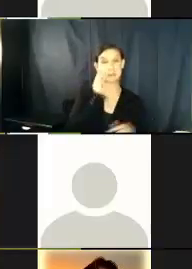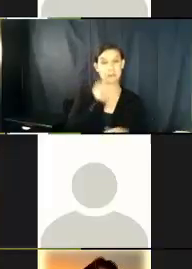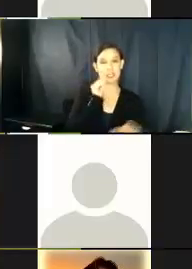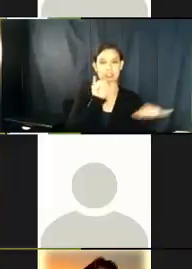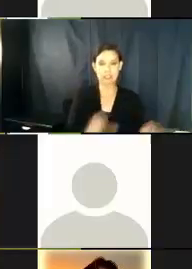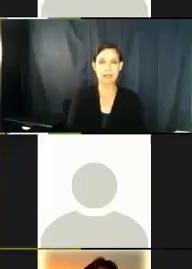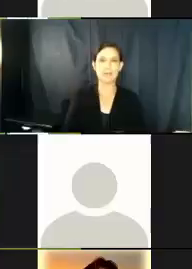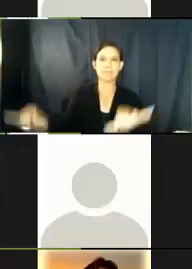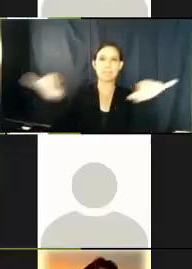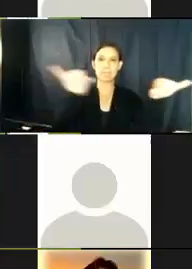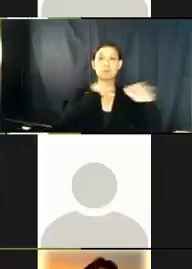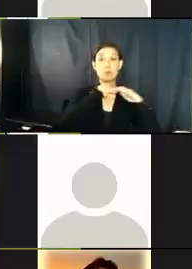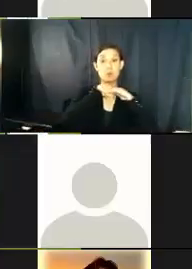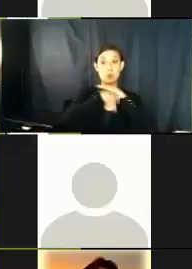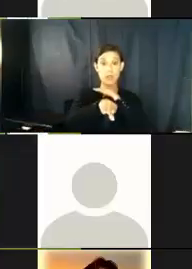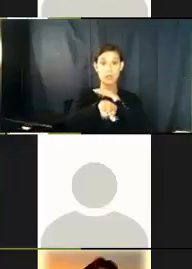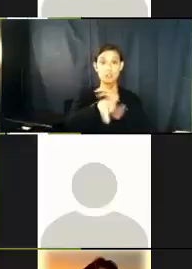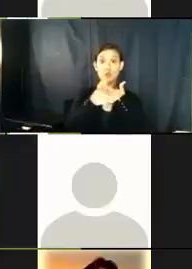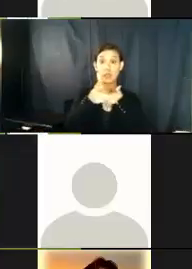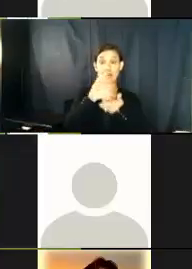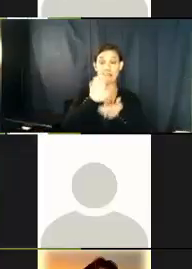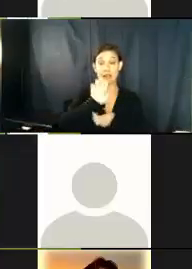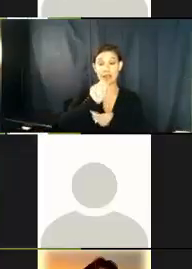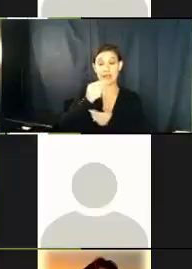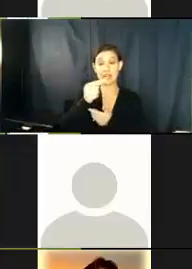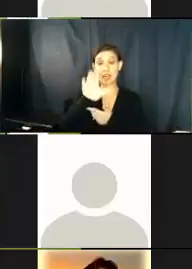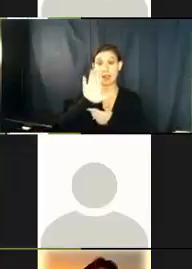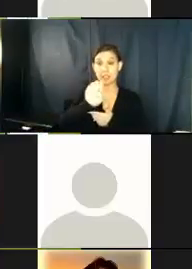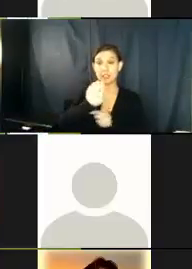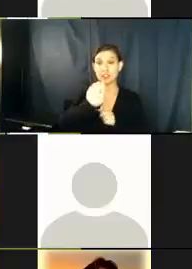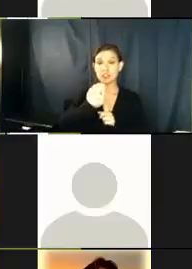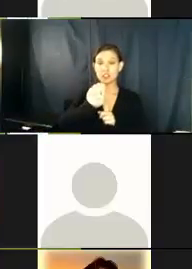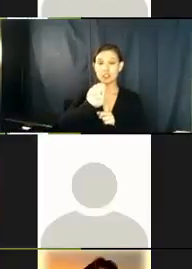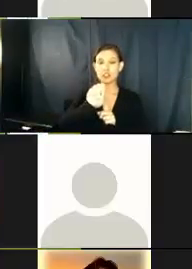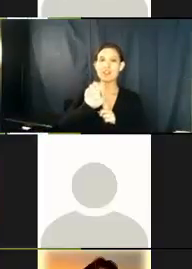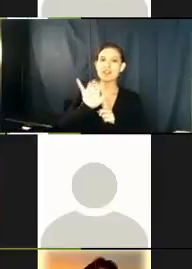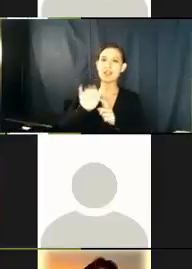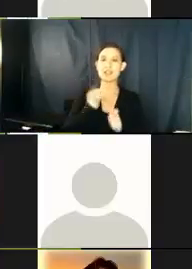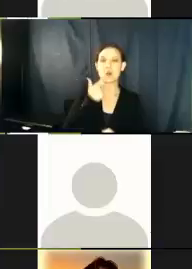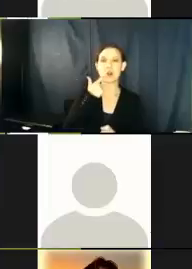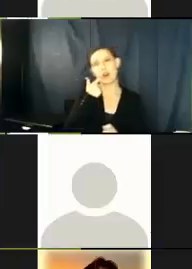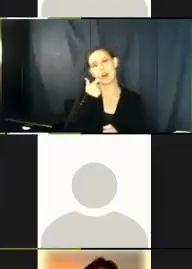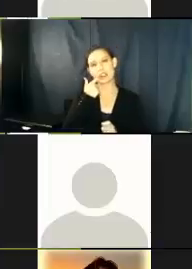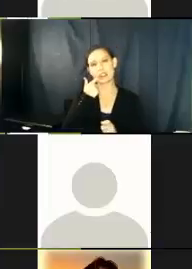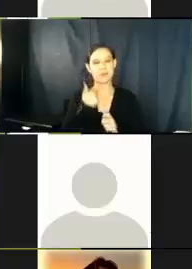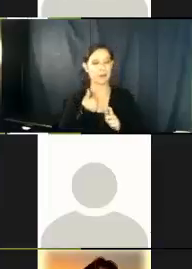They know when they go in to engage this is kind of our hook are the questions we might be asking.